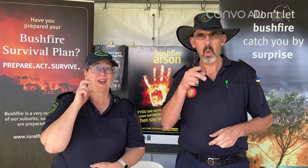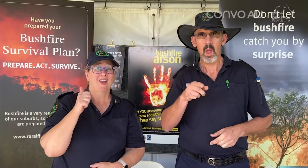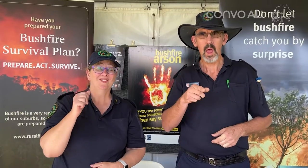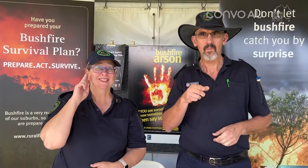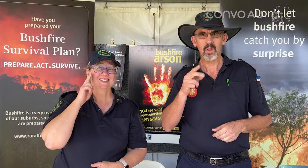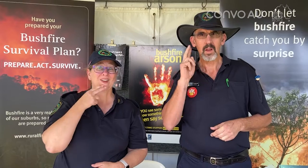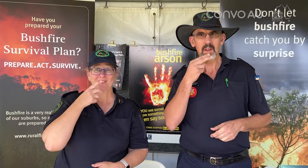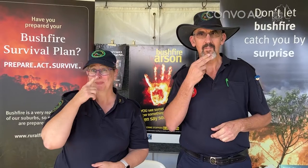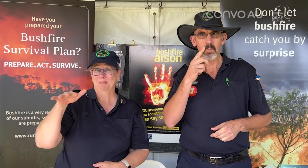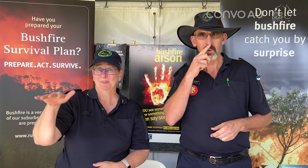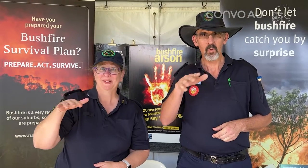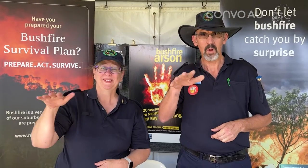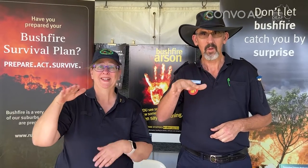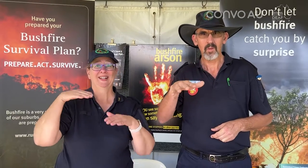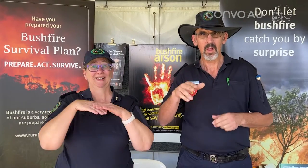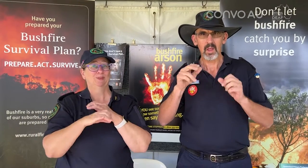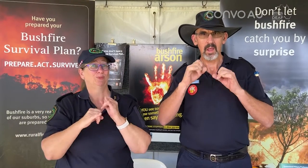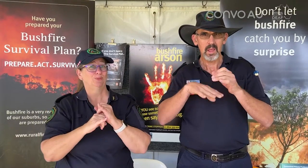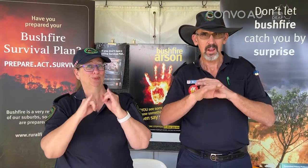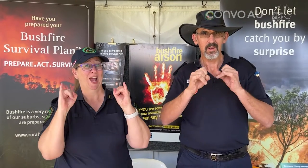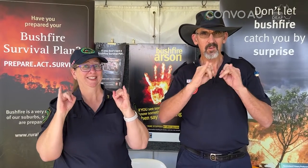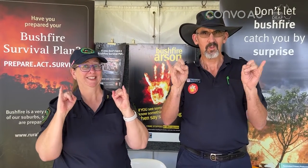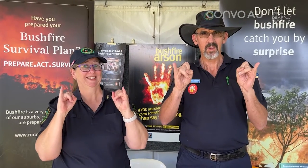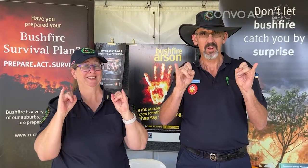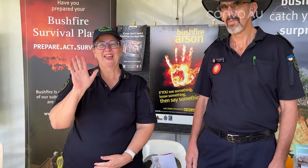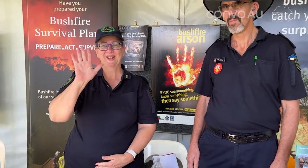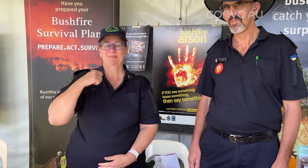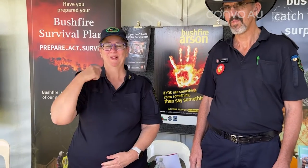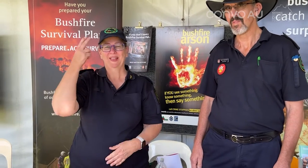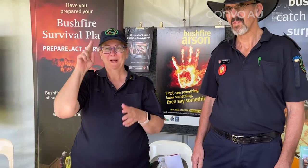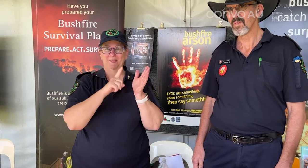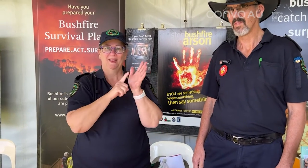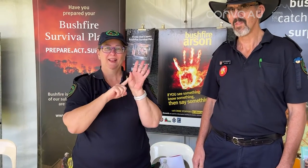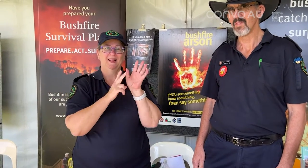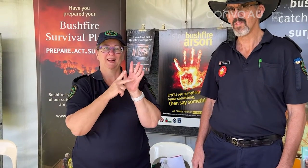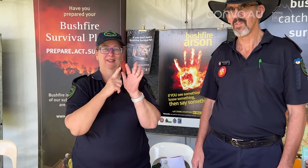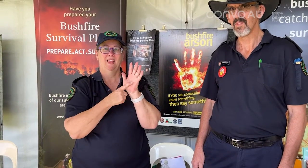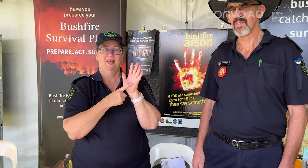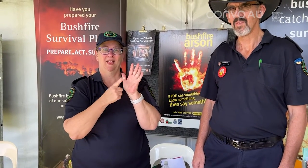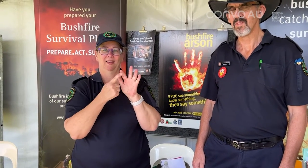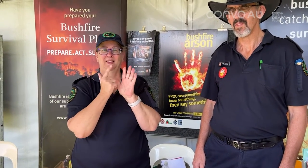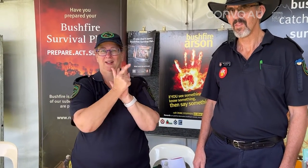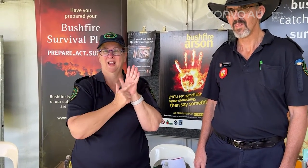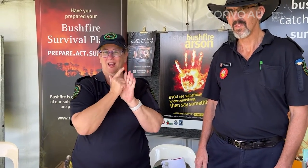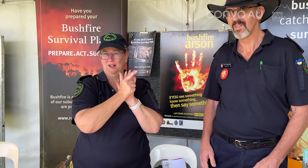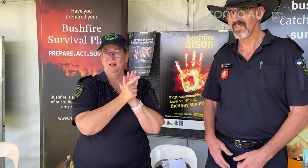Safeguarding Deaf people in times of crisis. Hi, I’m Lyndelle.